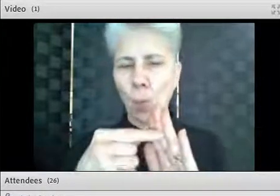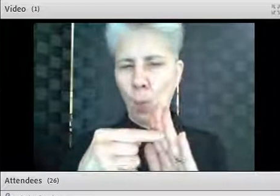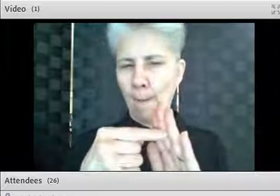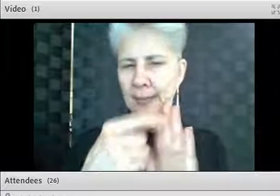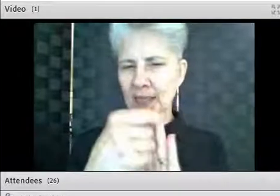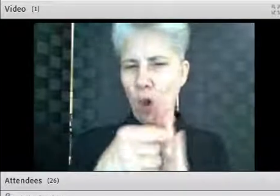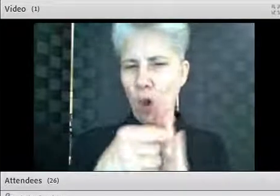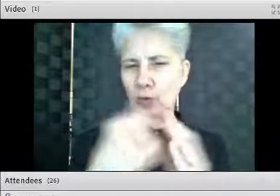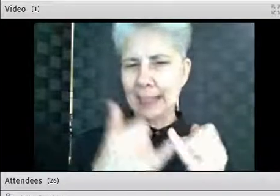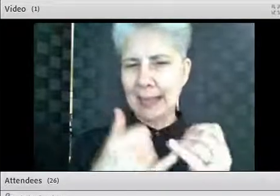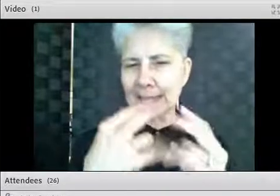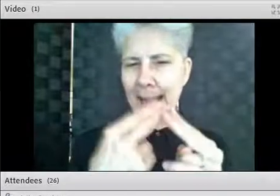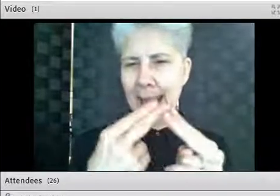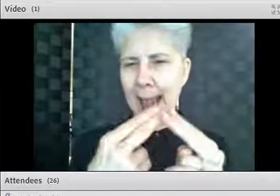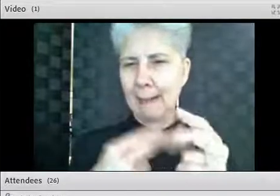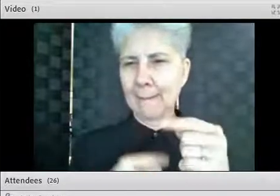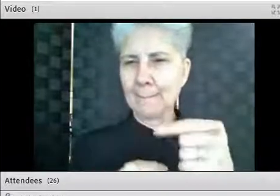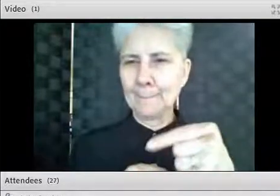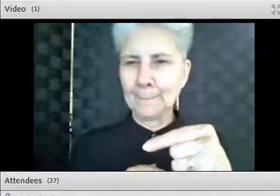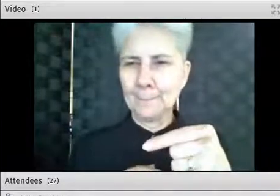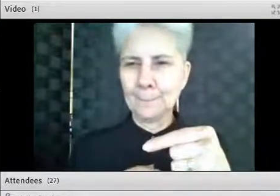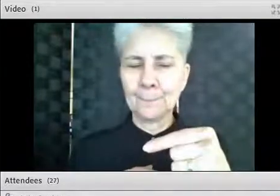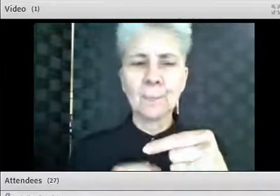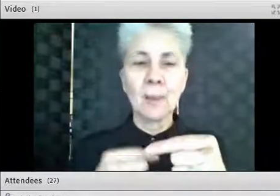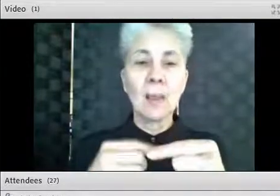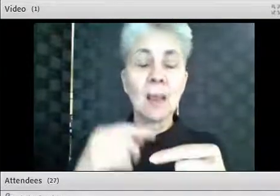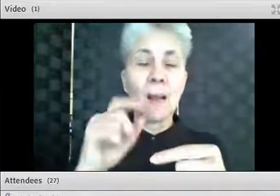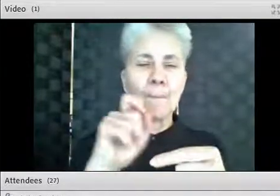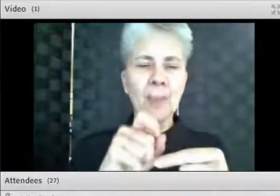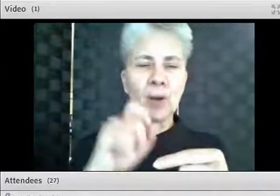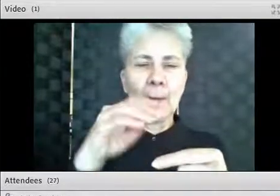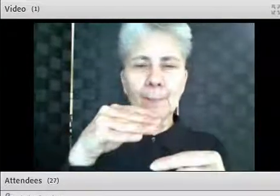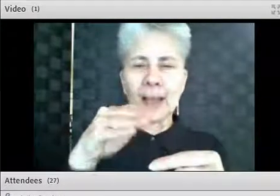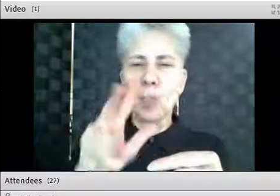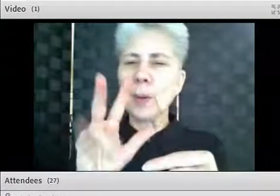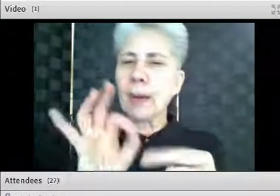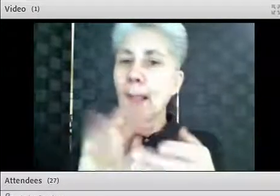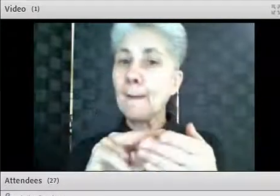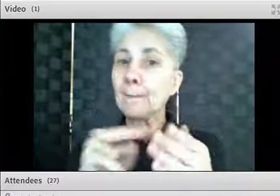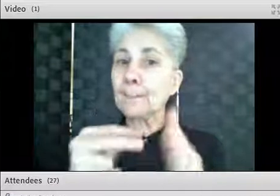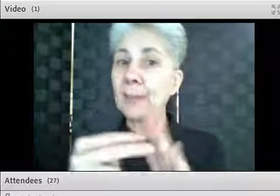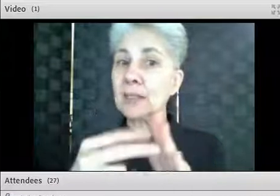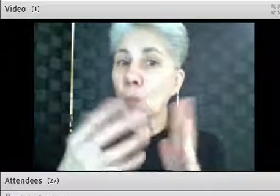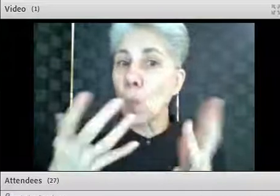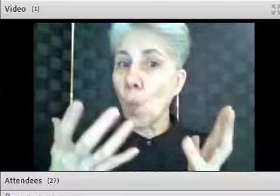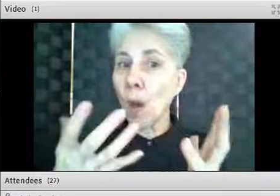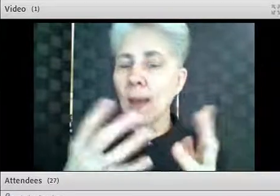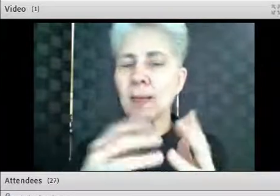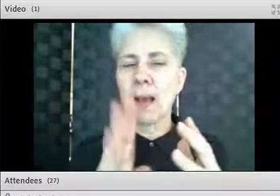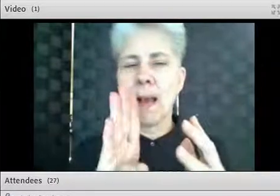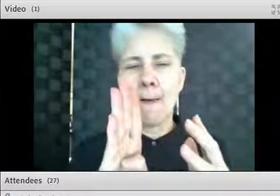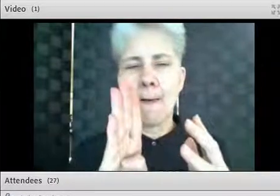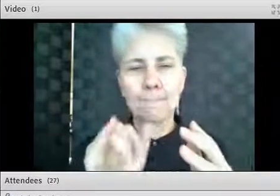So in this case, you know, the .B39 represents Bawden. It was just he's listed first.